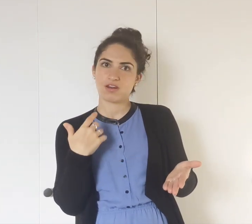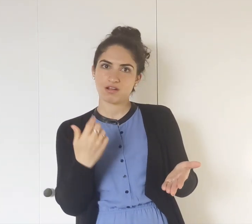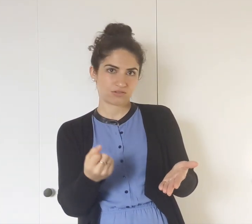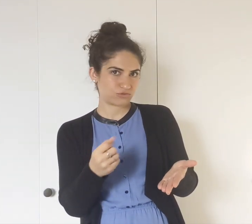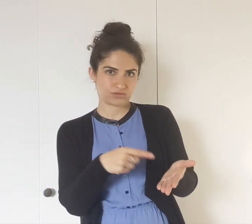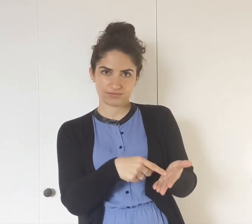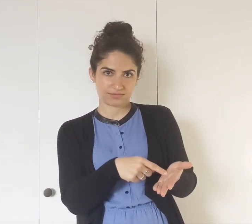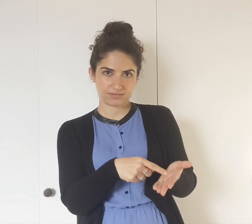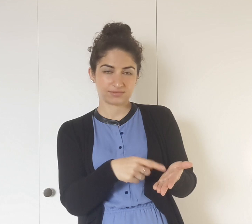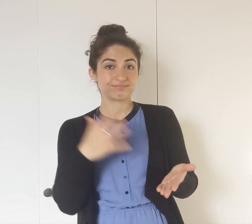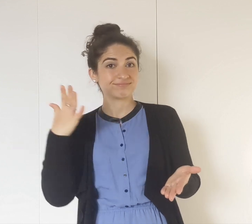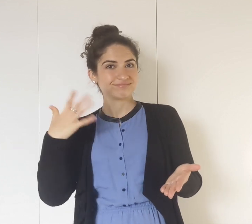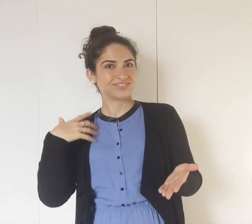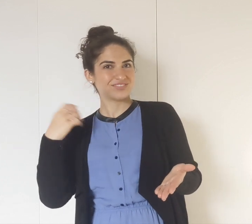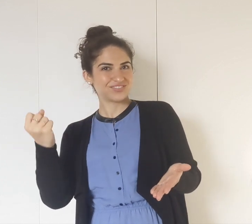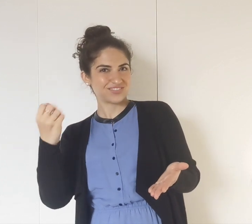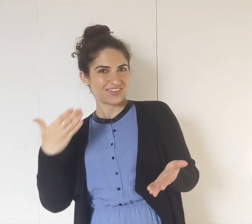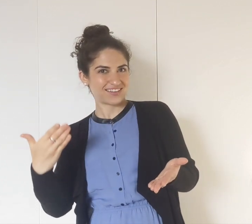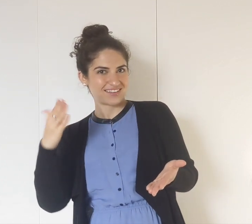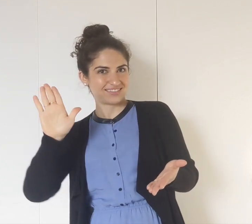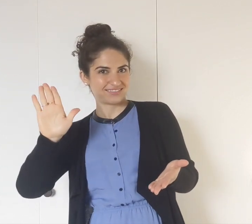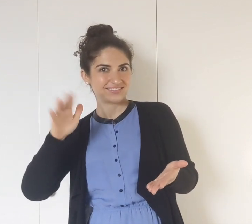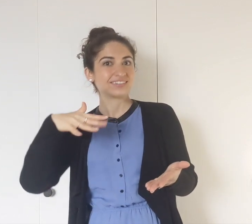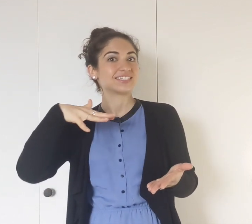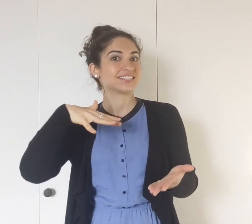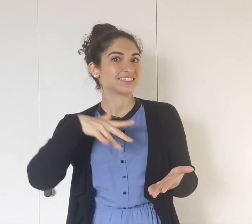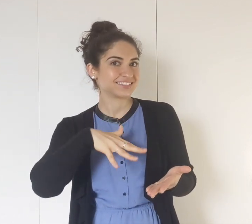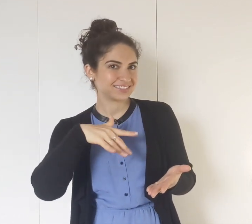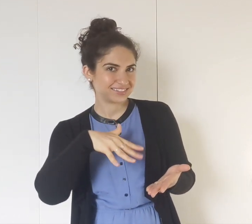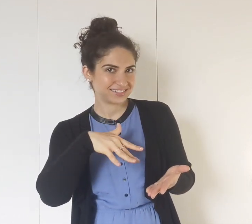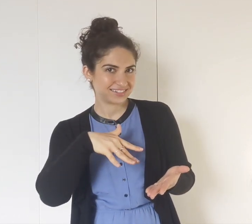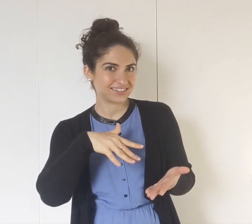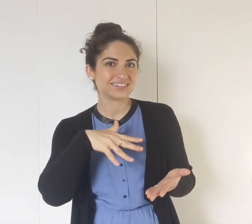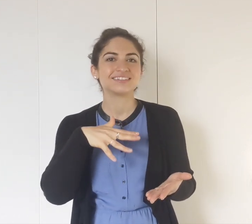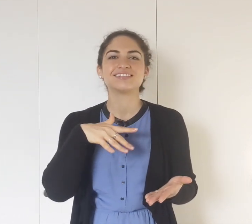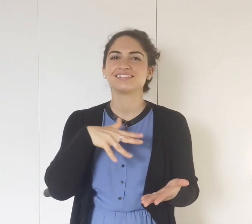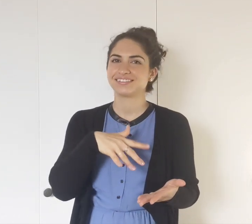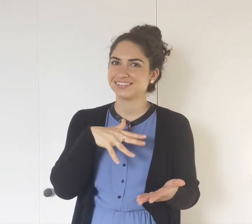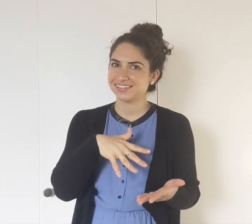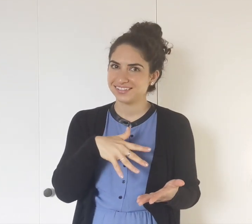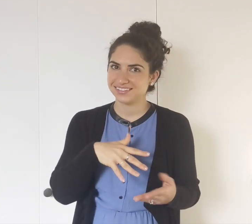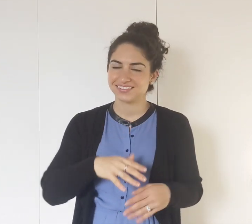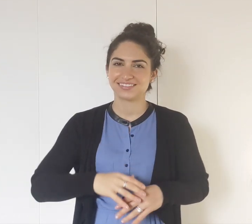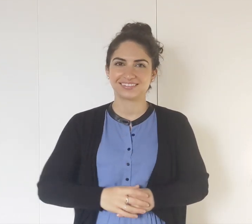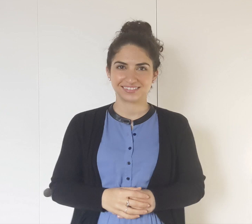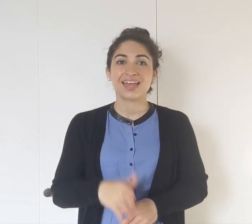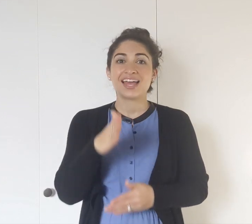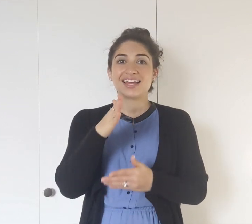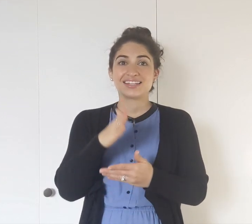My non-dominant hand stays, and my dominant hand moves. STUDY.